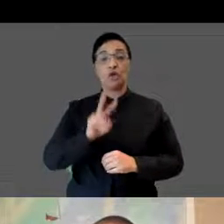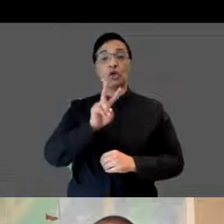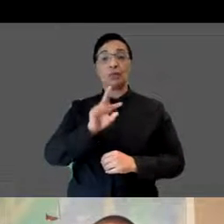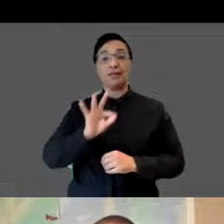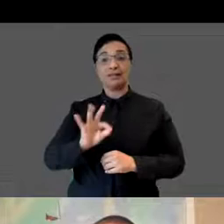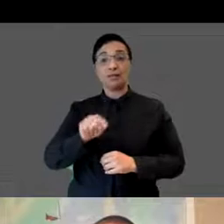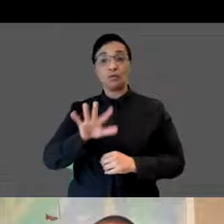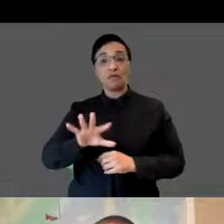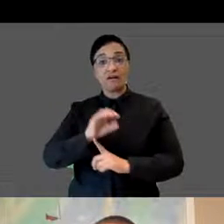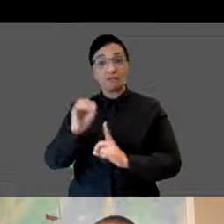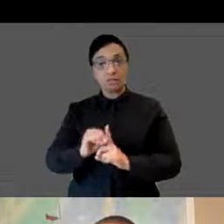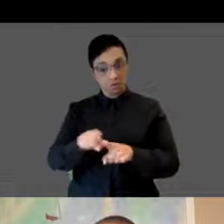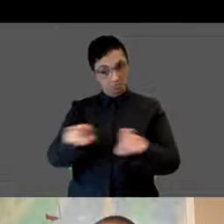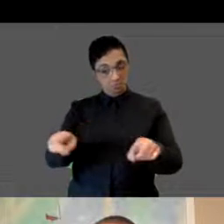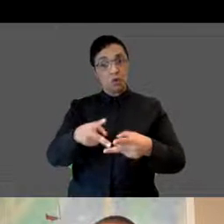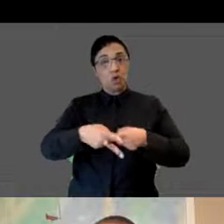We are 23.5% were aware or using the toolkit.